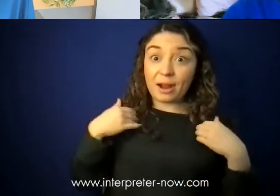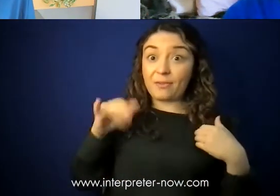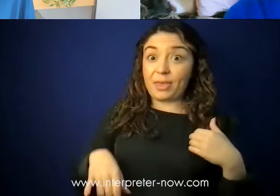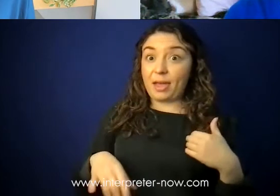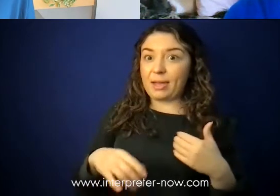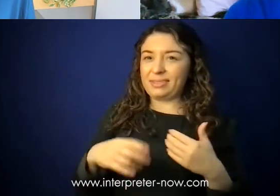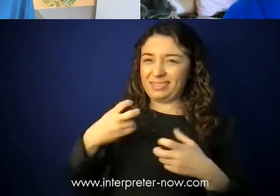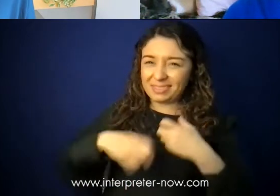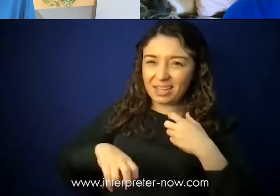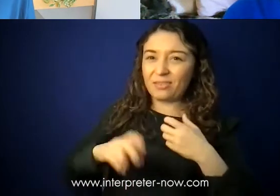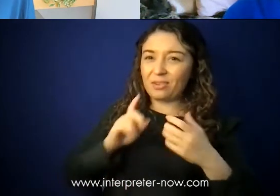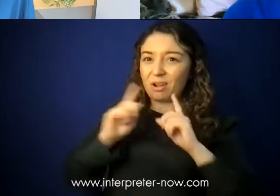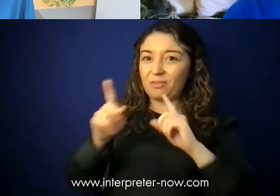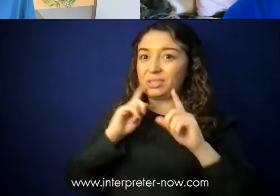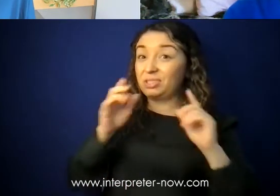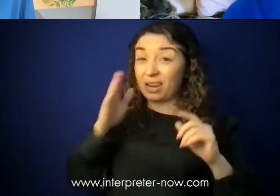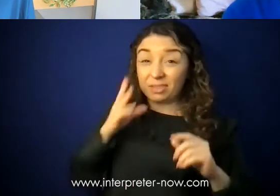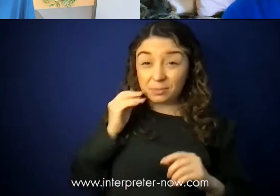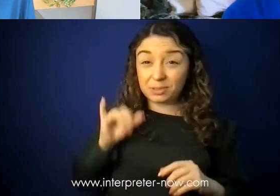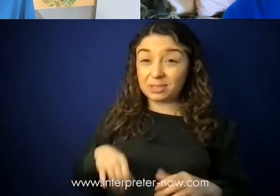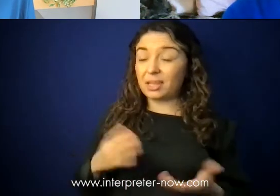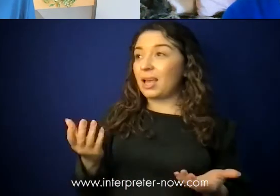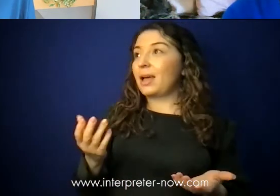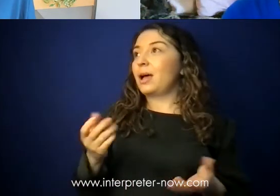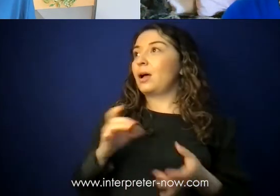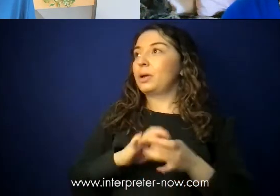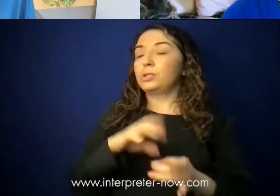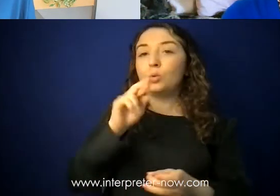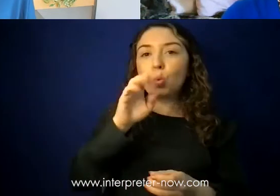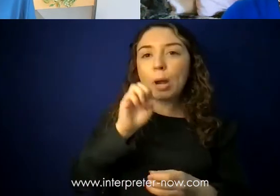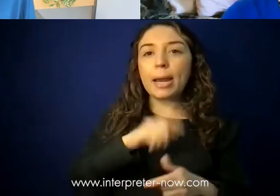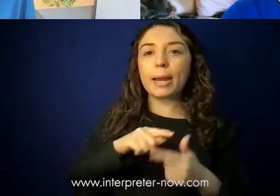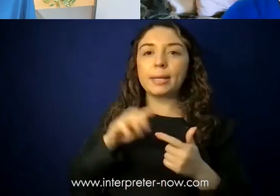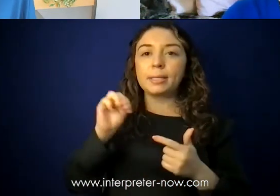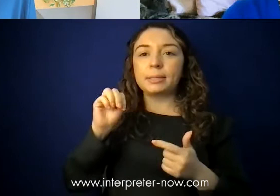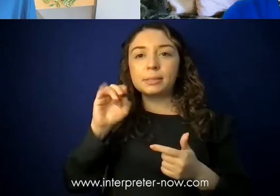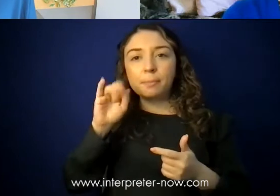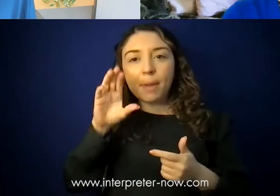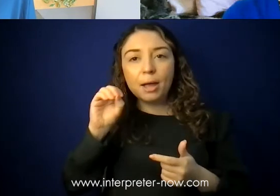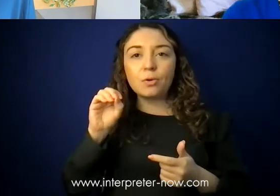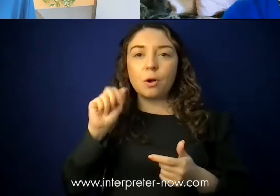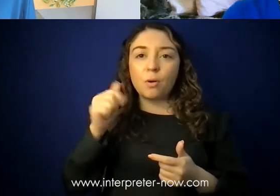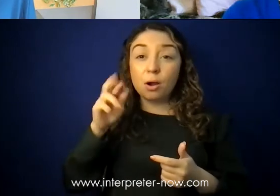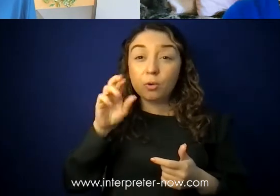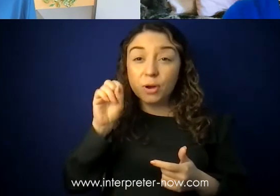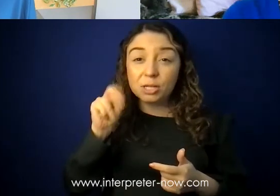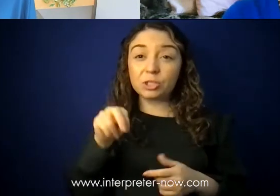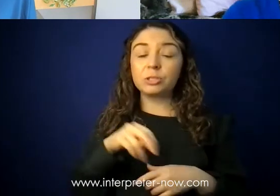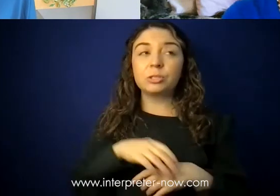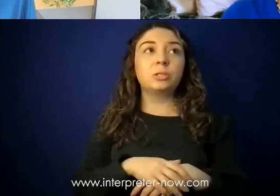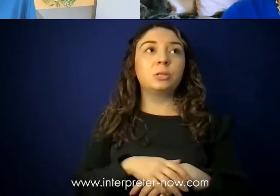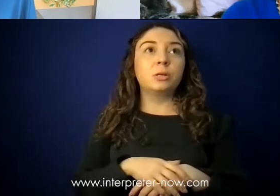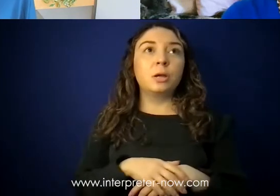conversation – about race, about a microaggression that they were engaged in against another